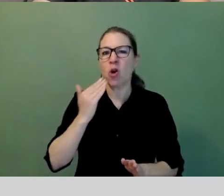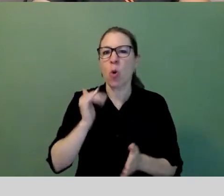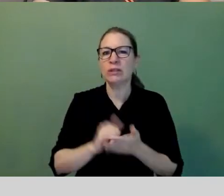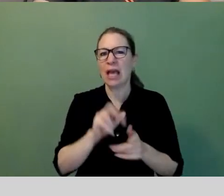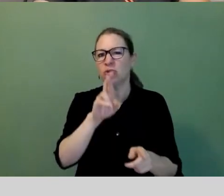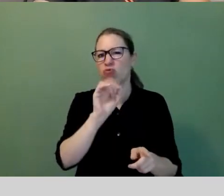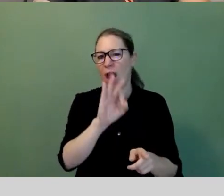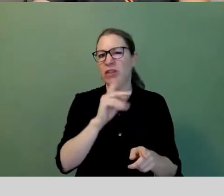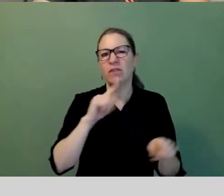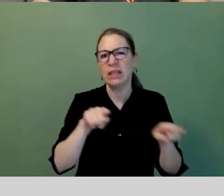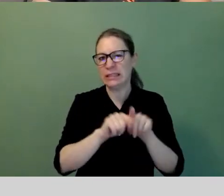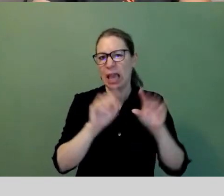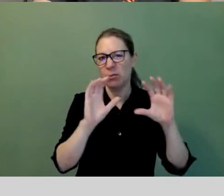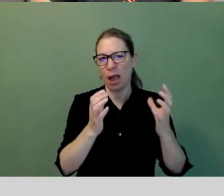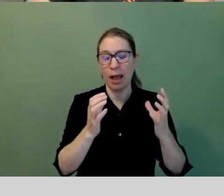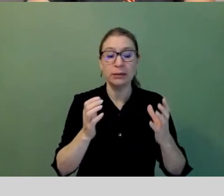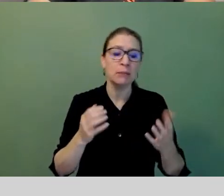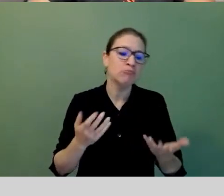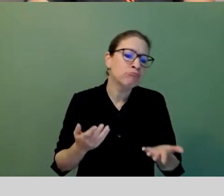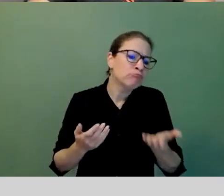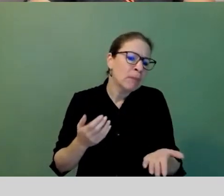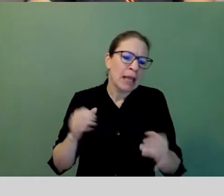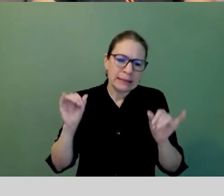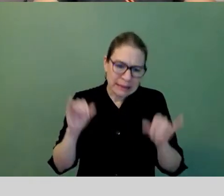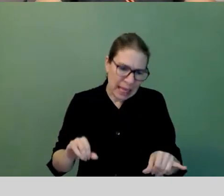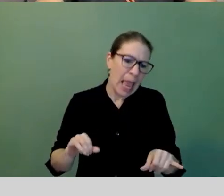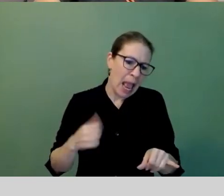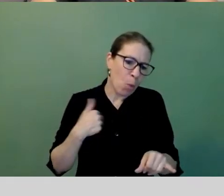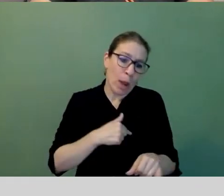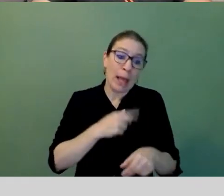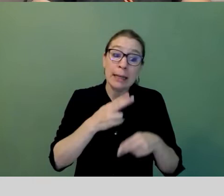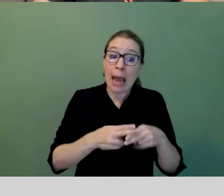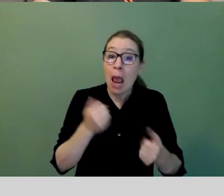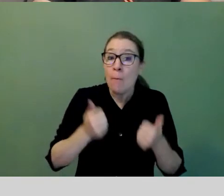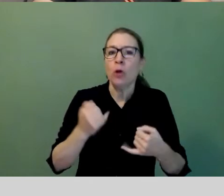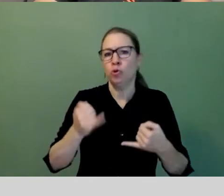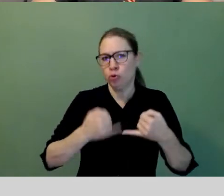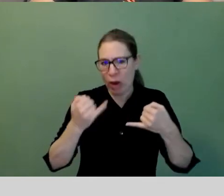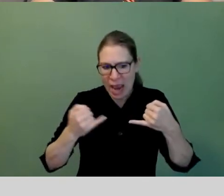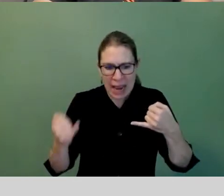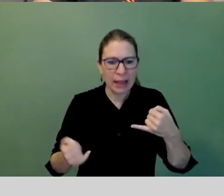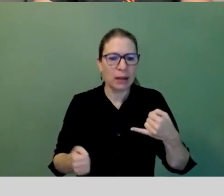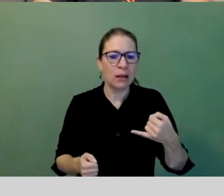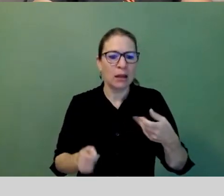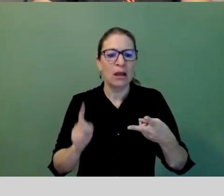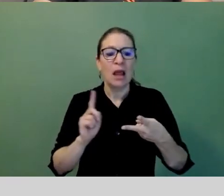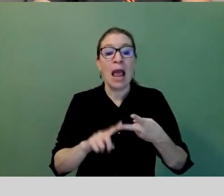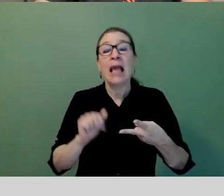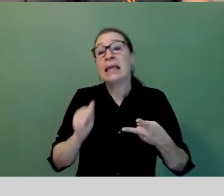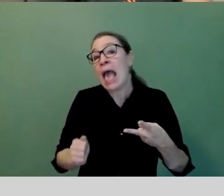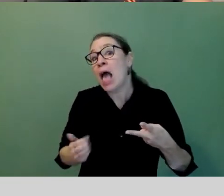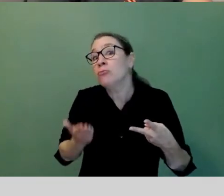it is the reference to the same class. Here's the same thing. We know the name is a string and it can return a user